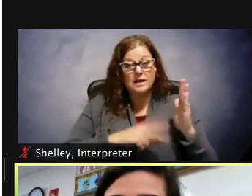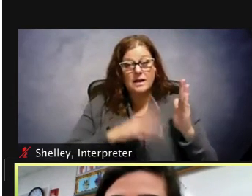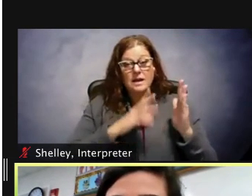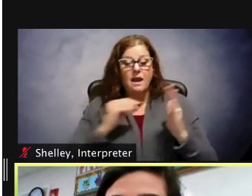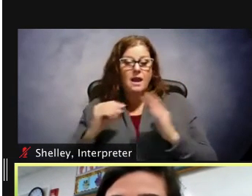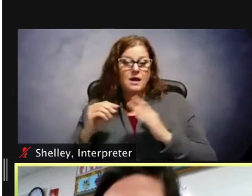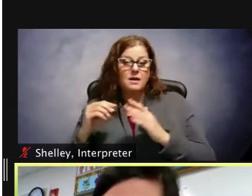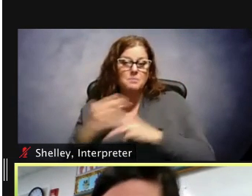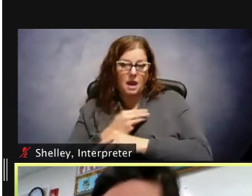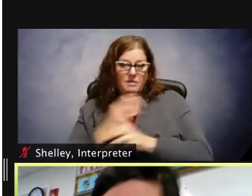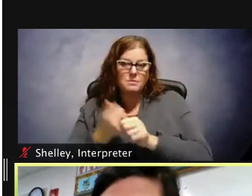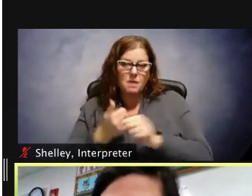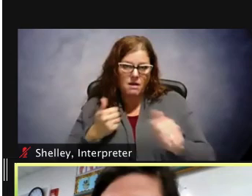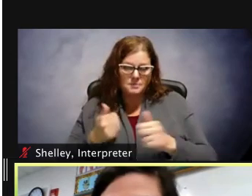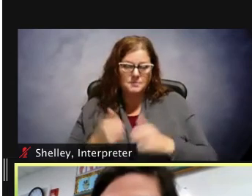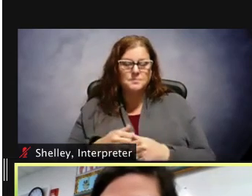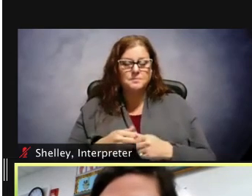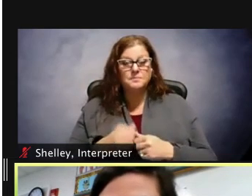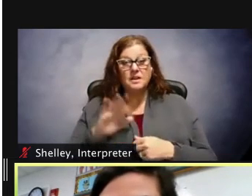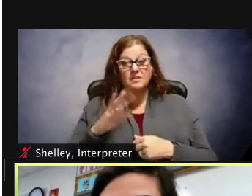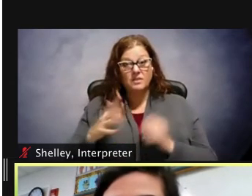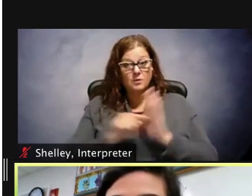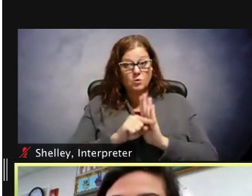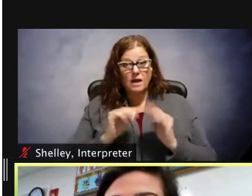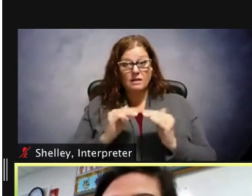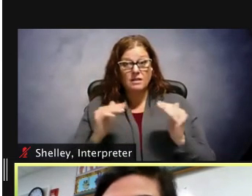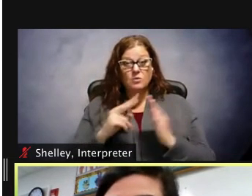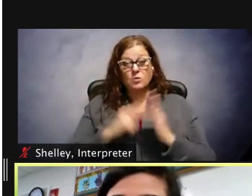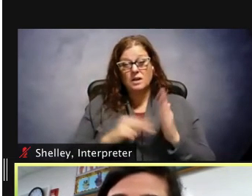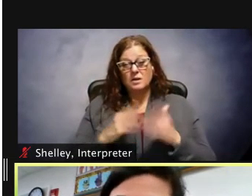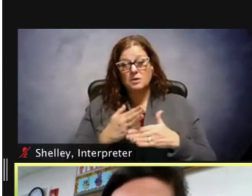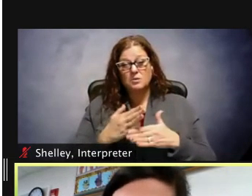So at the fifth grade level he was reading anywhere between a first and a second grade